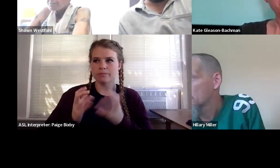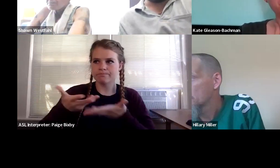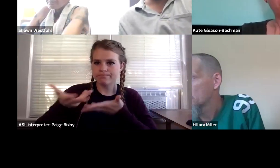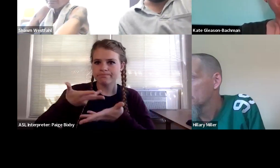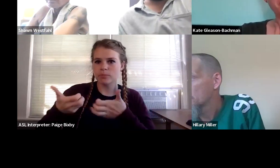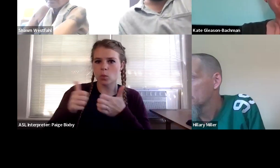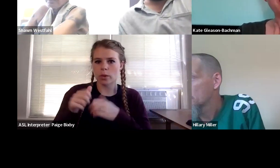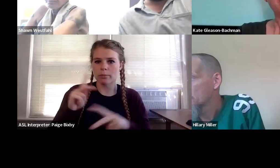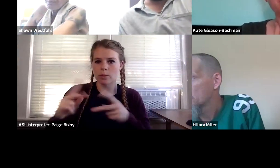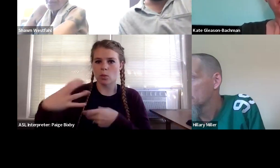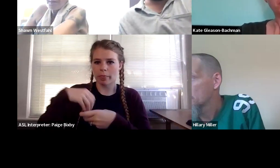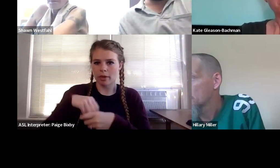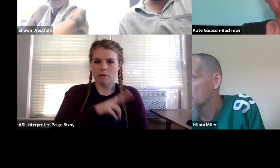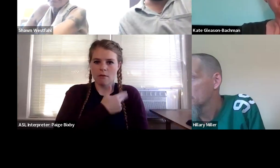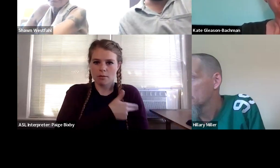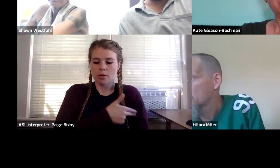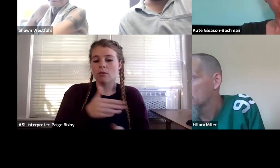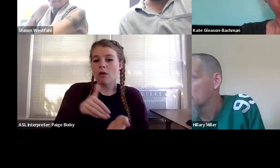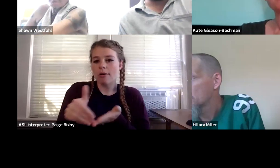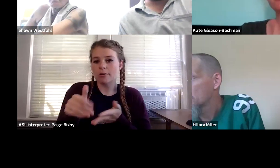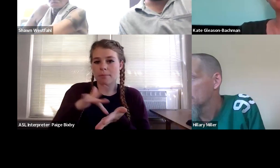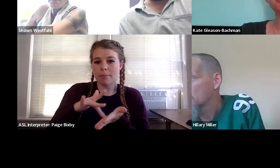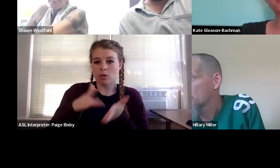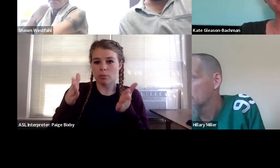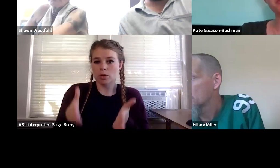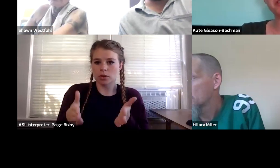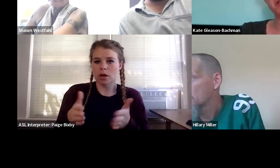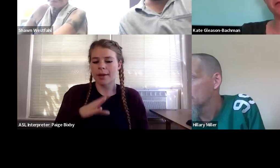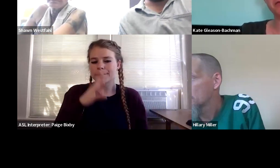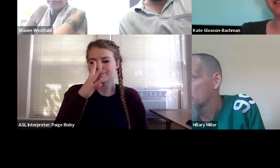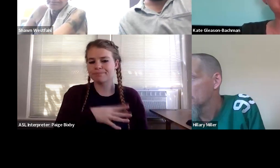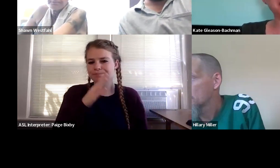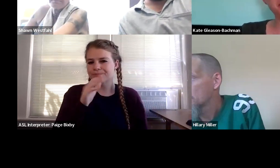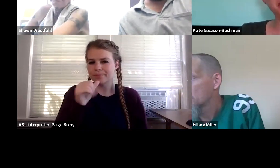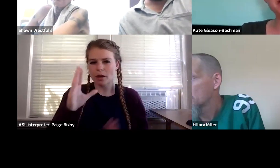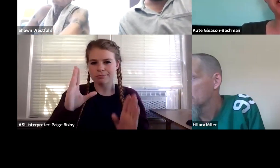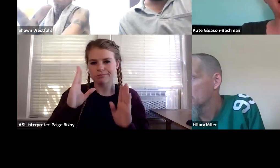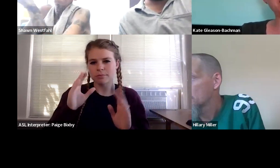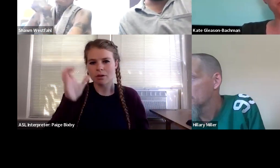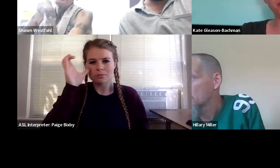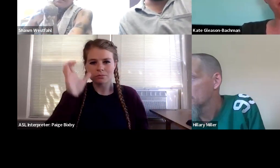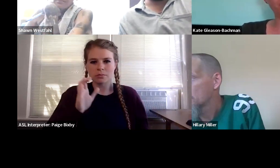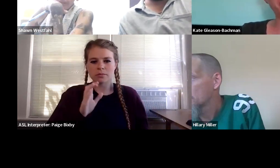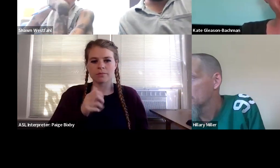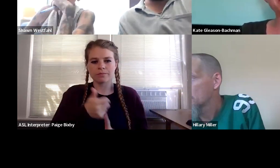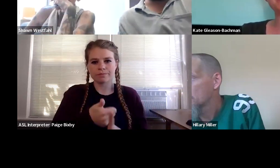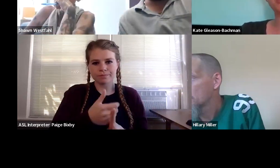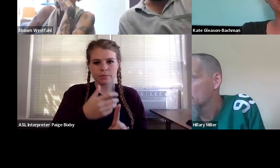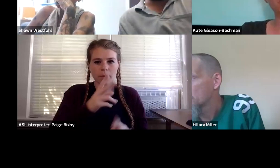You know, so often a medical person, you know, doesn't really hear what the person is experiencing or asks them what their goal is,